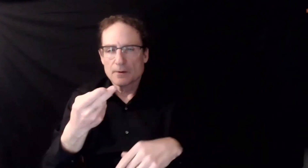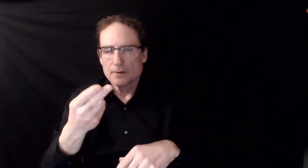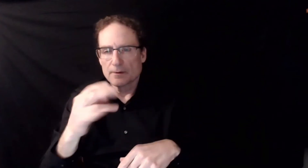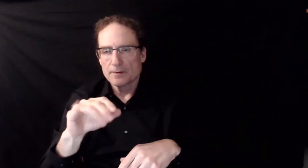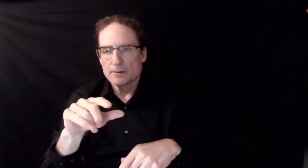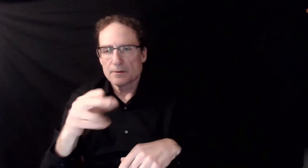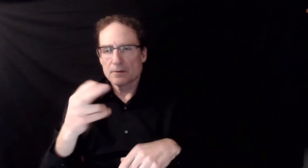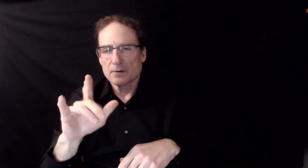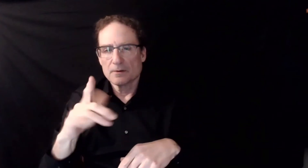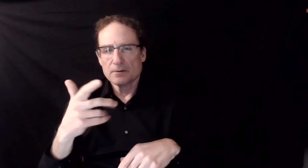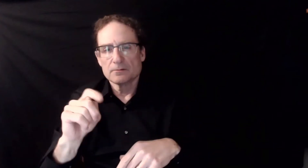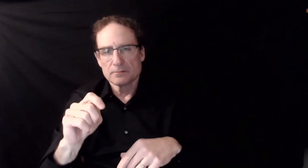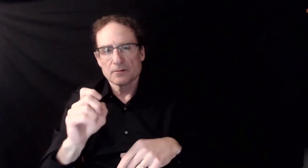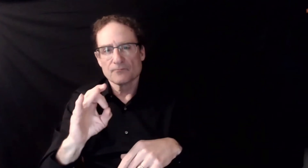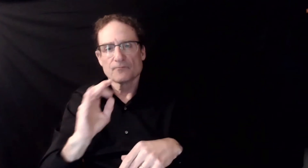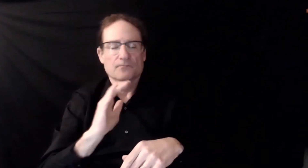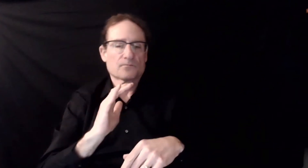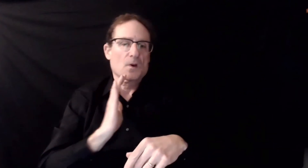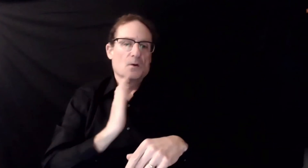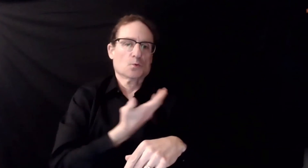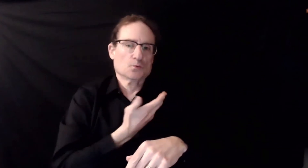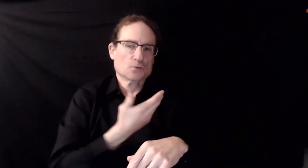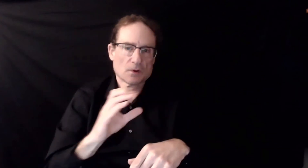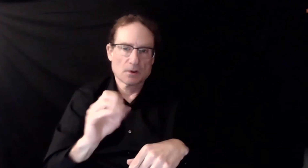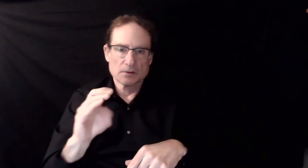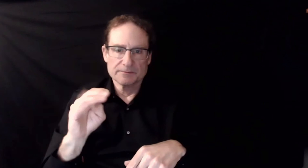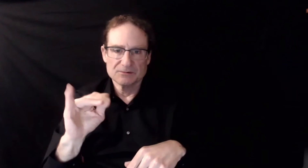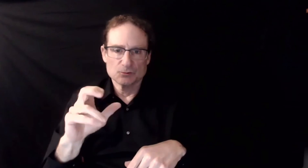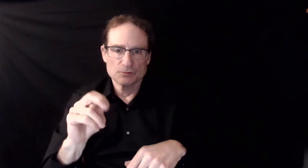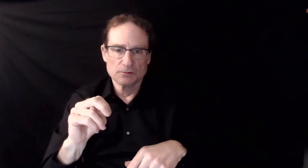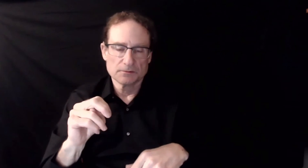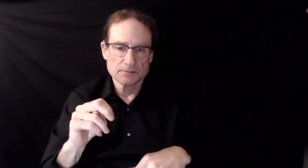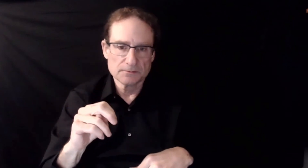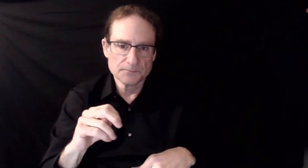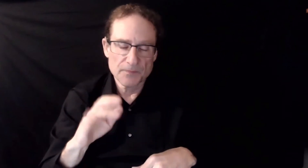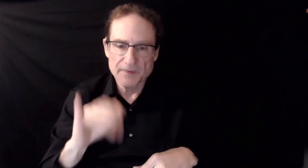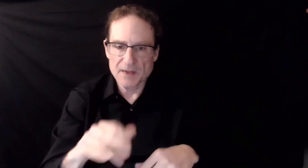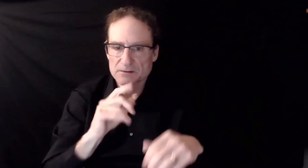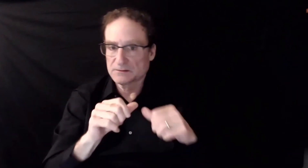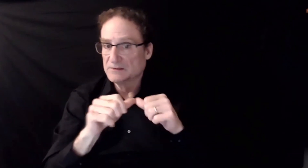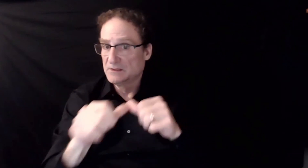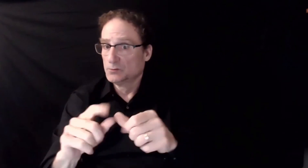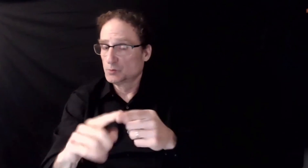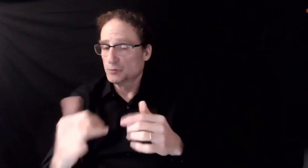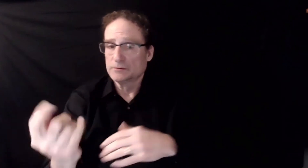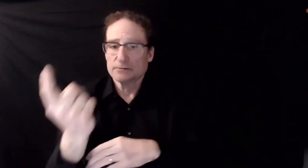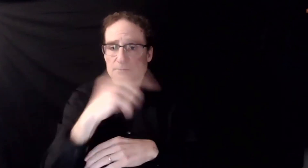That was really a highlight of our work and our work with the Commission,